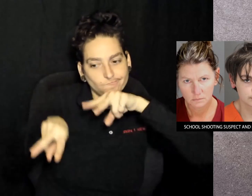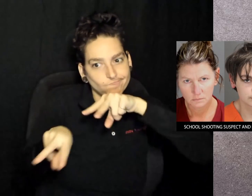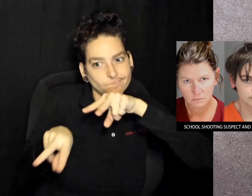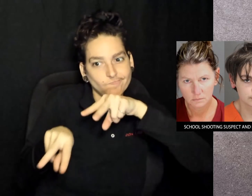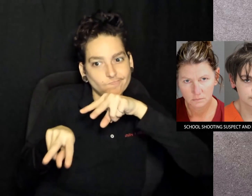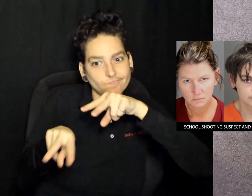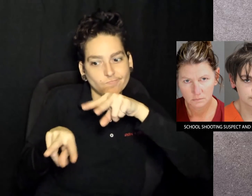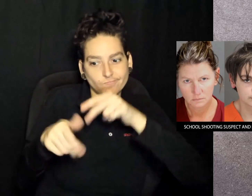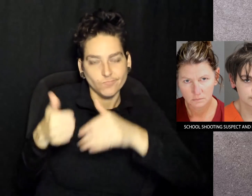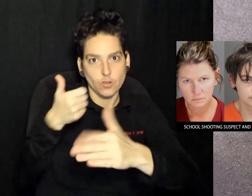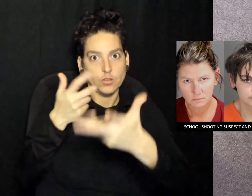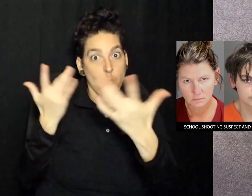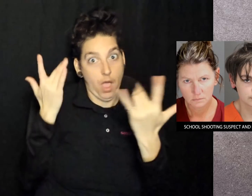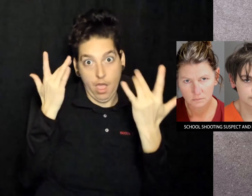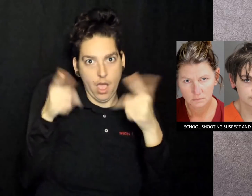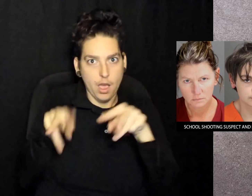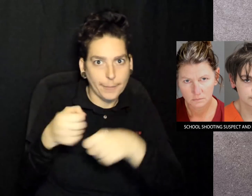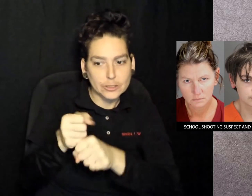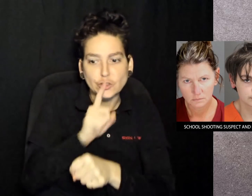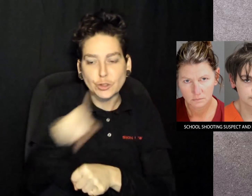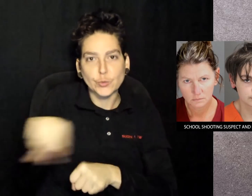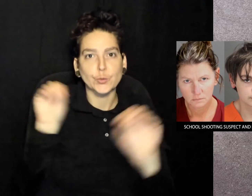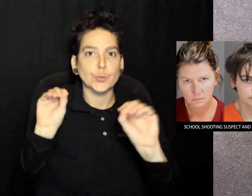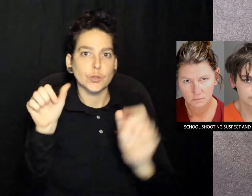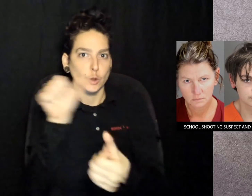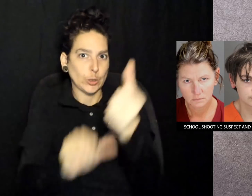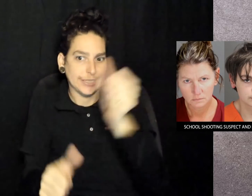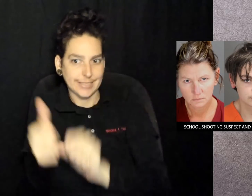and they are all being monitored under suicide watch